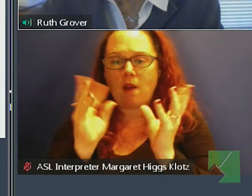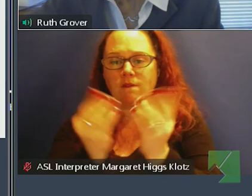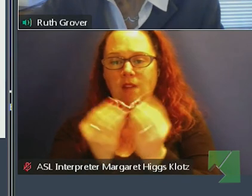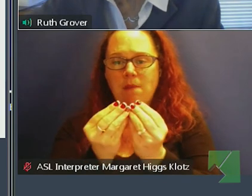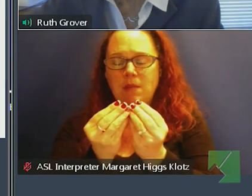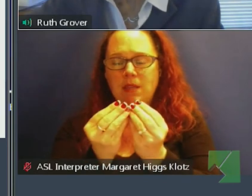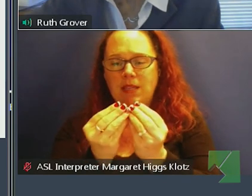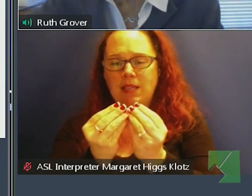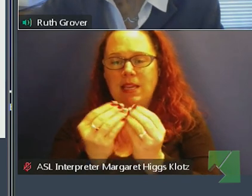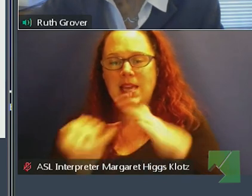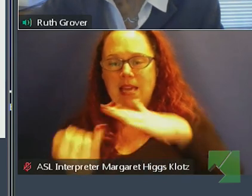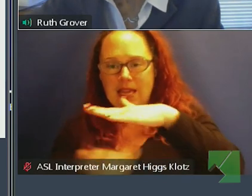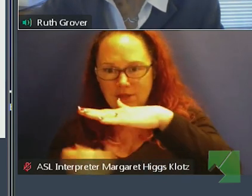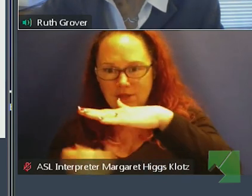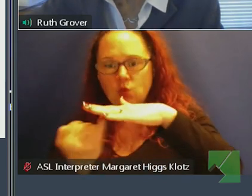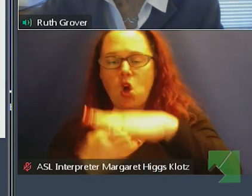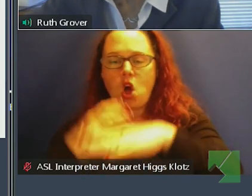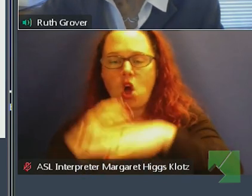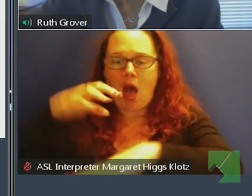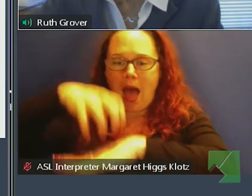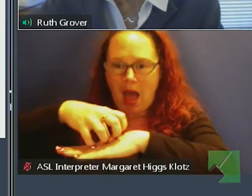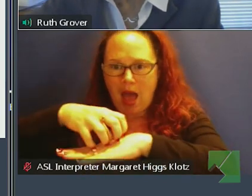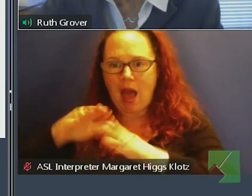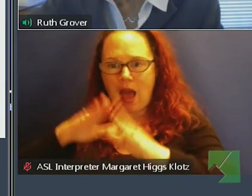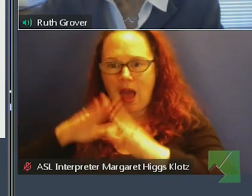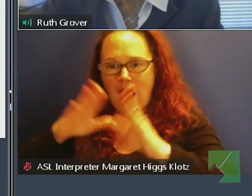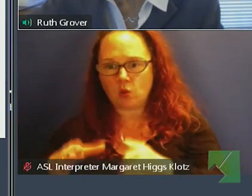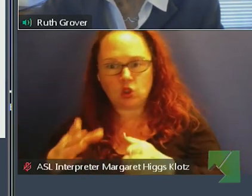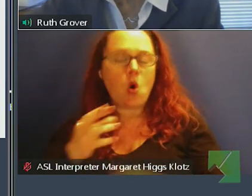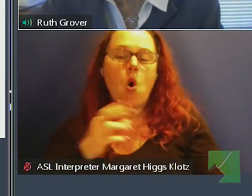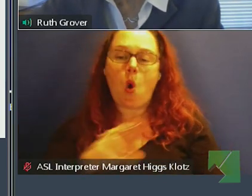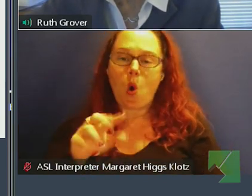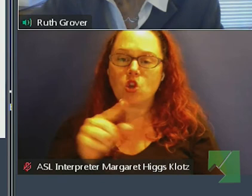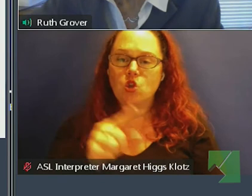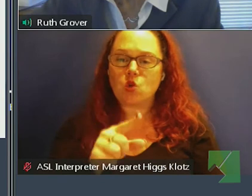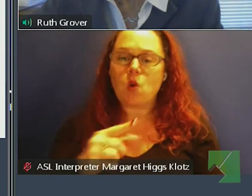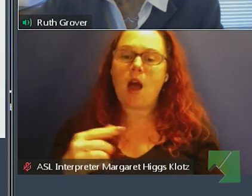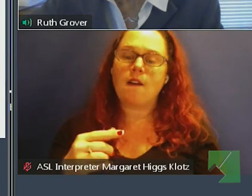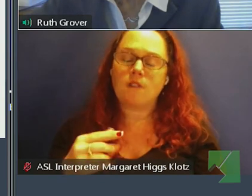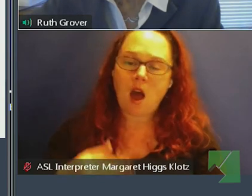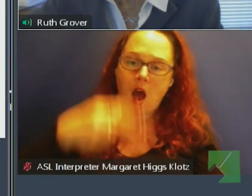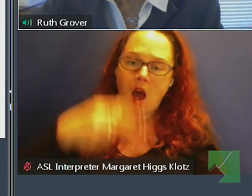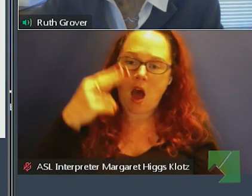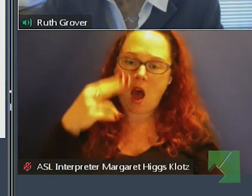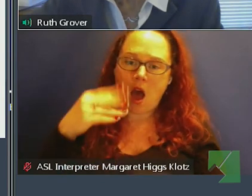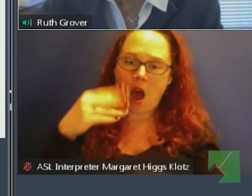or facilitate the planning of higher density. One family residential developments with small lots and